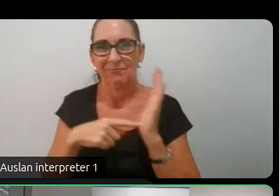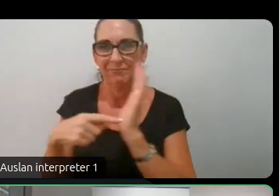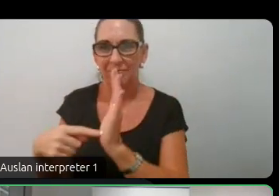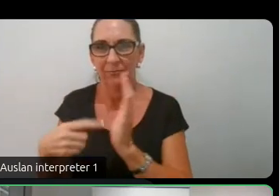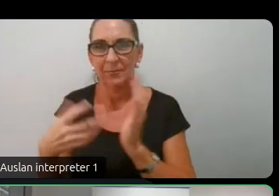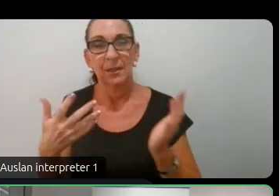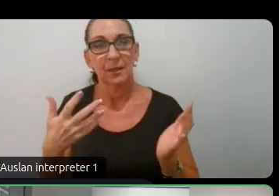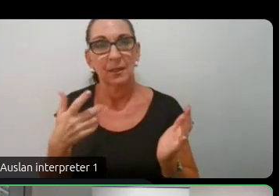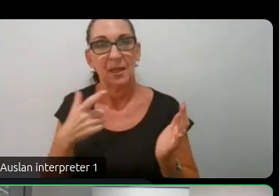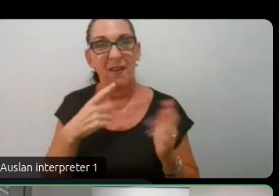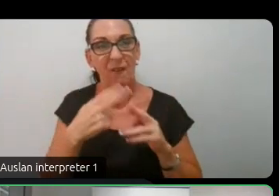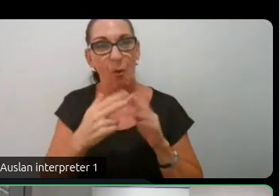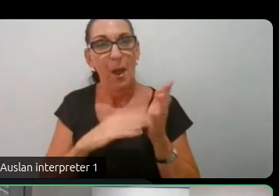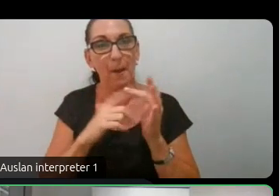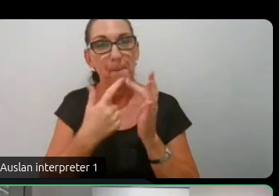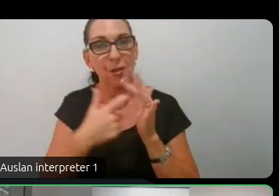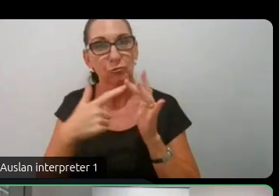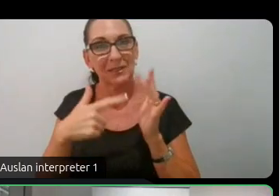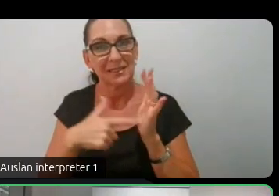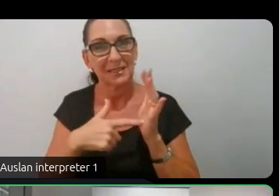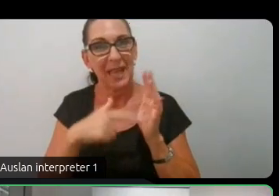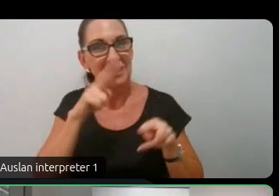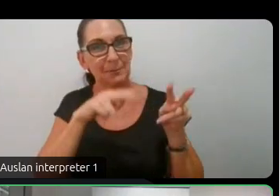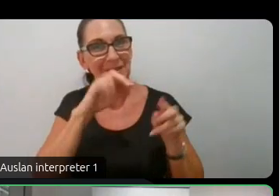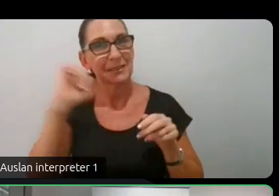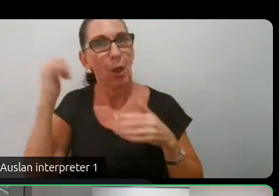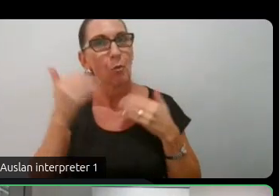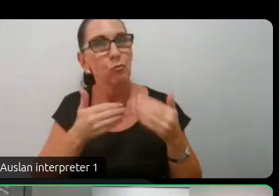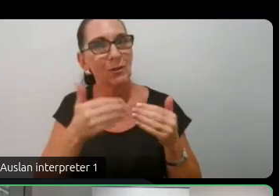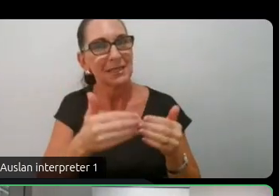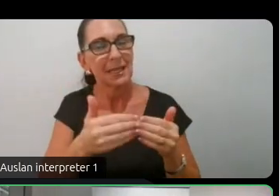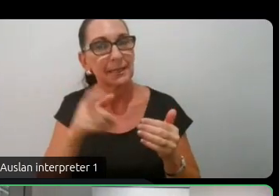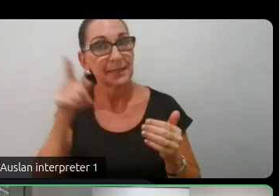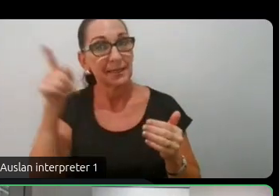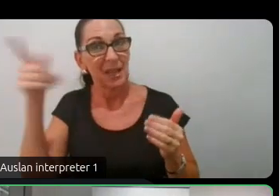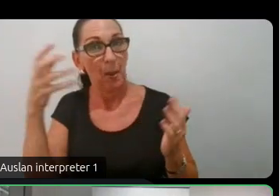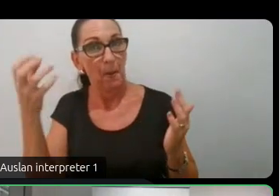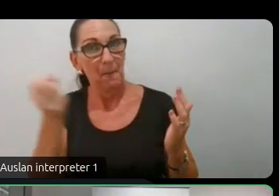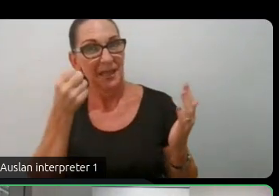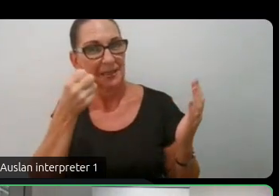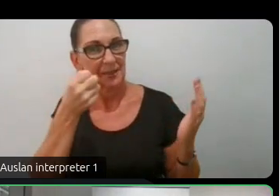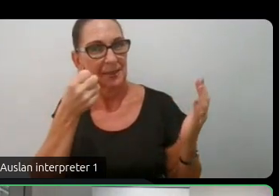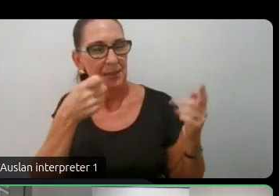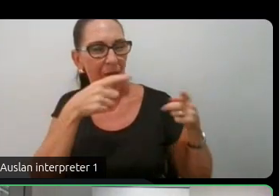of merit assessment process is that they have to look through a very specific criteria which